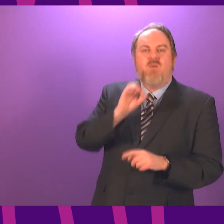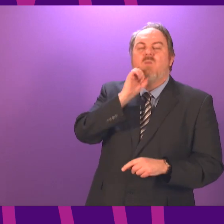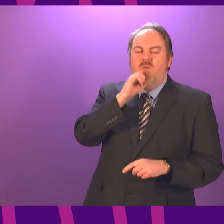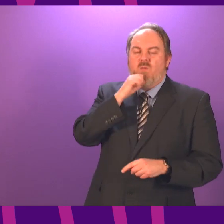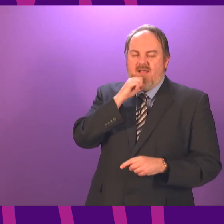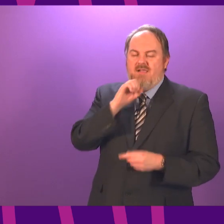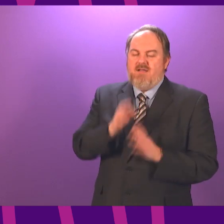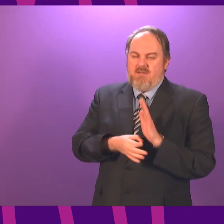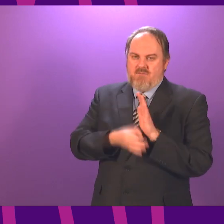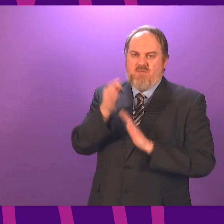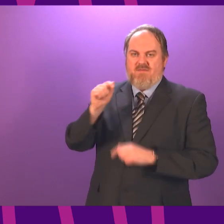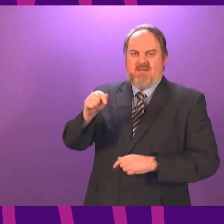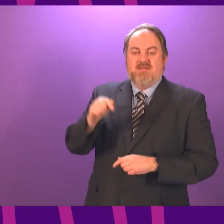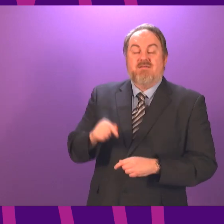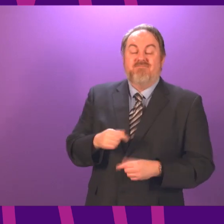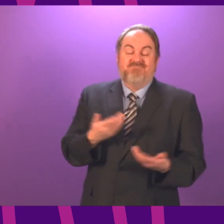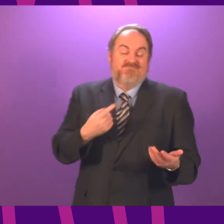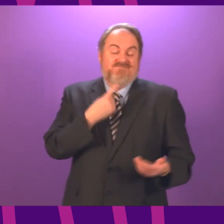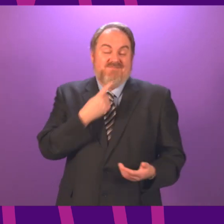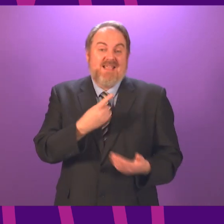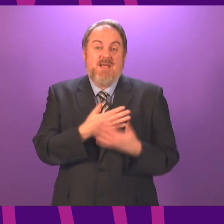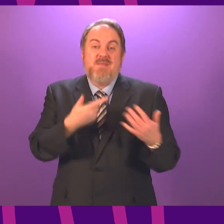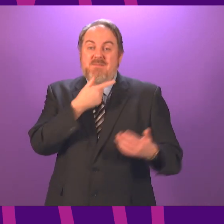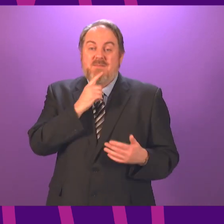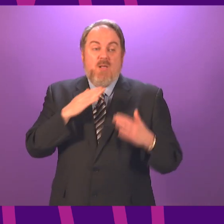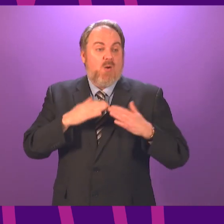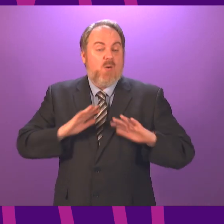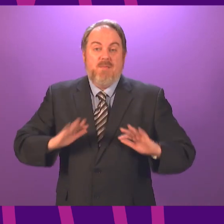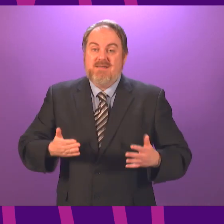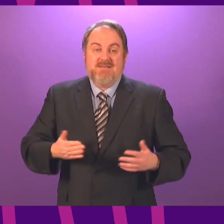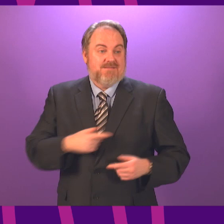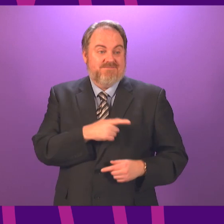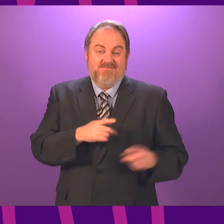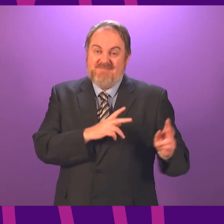With regard to the deaths of people who are homeless, Aileen Campbell reported to Cabinet